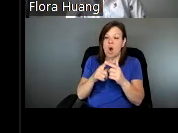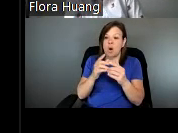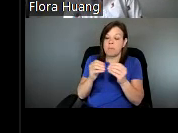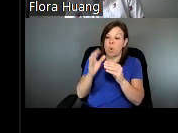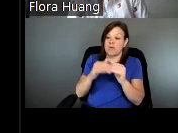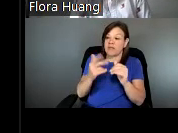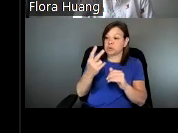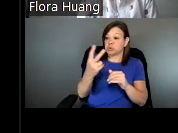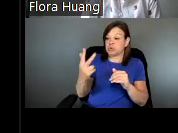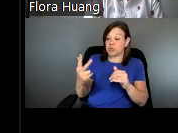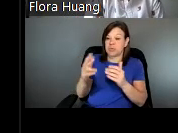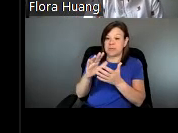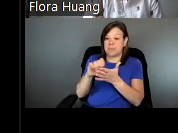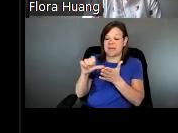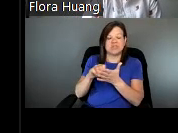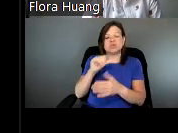with plastic binding combs in this case.